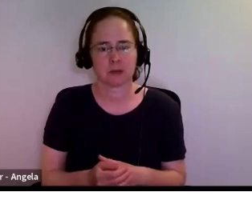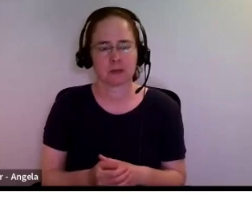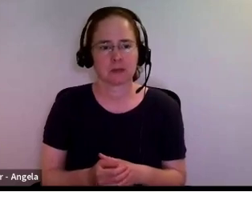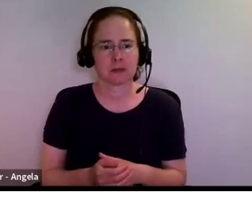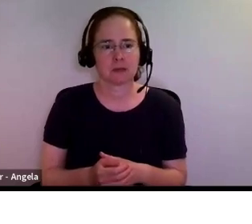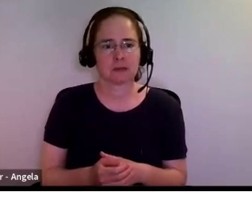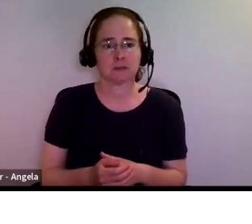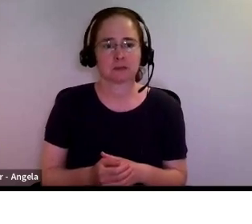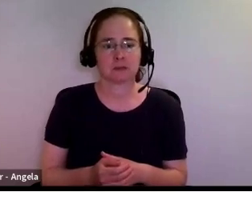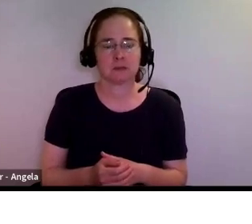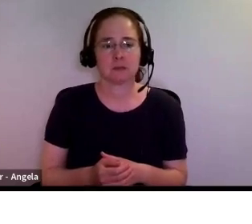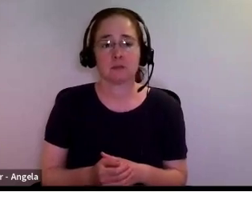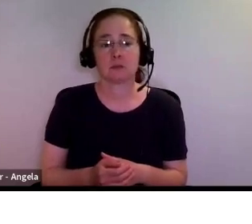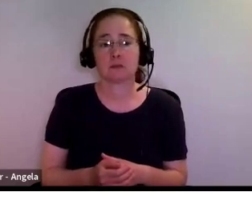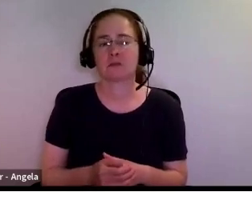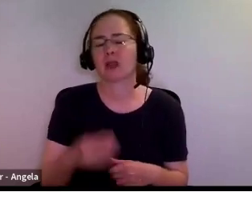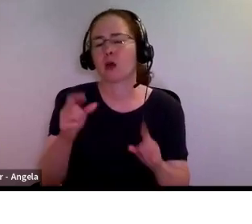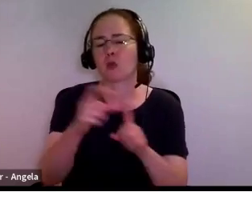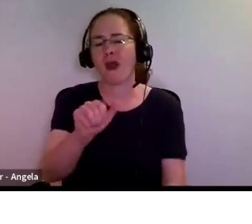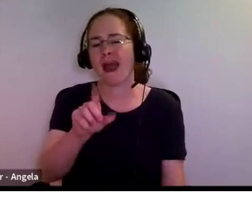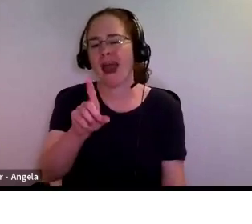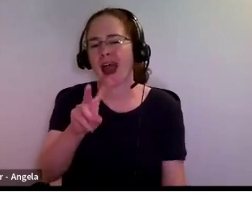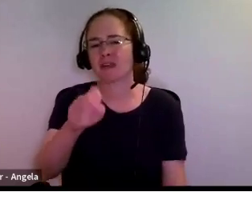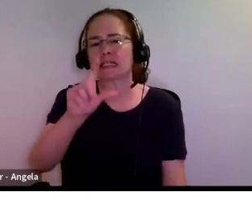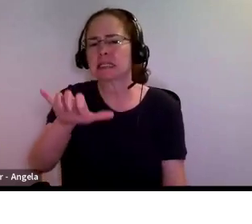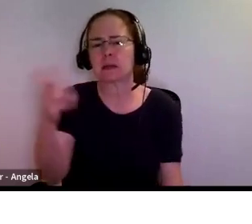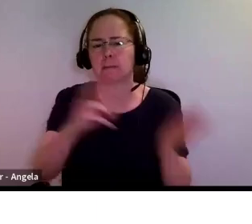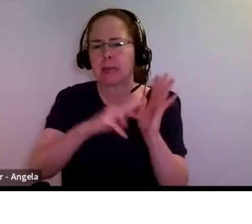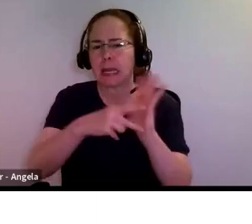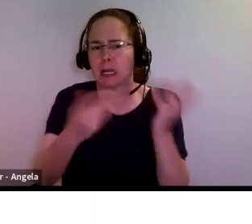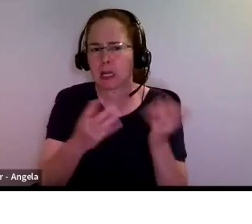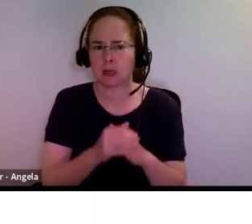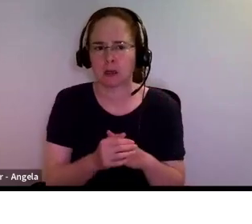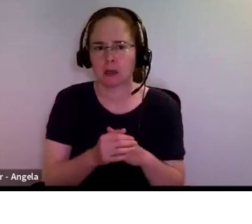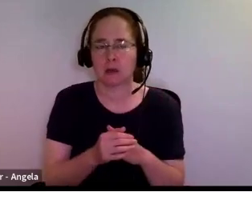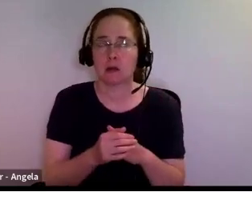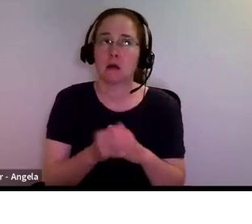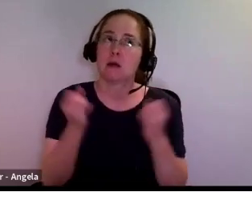When we say advocacy, what do we mean? There are lots of kinds of